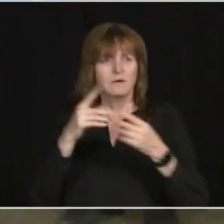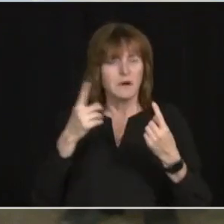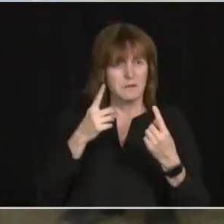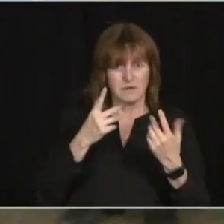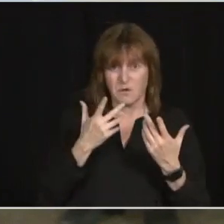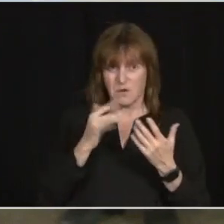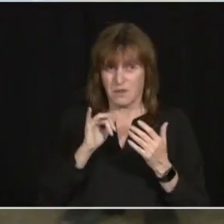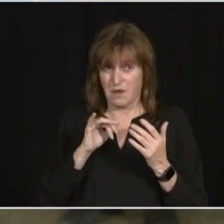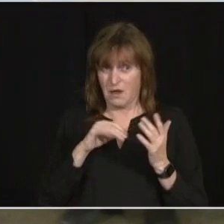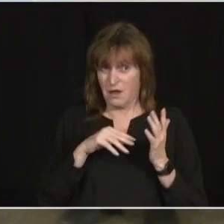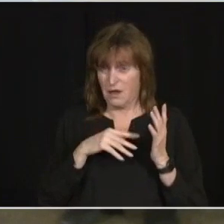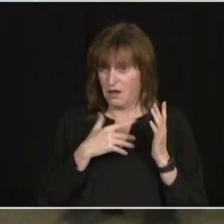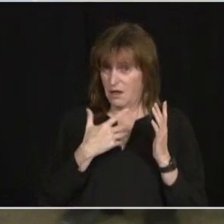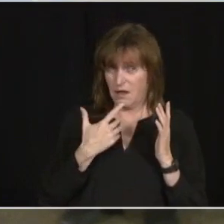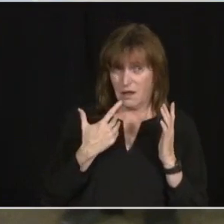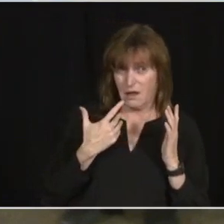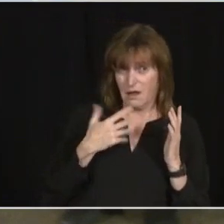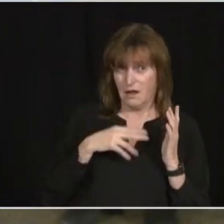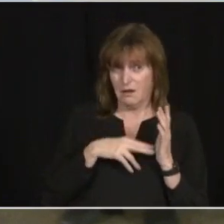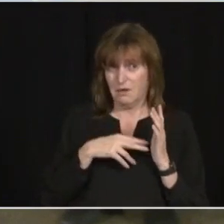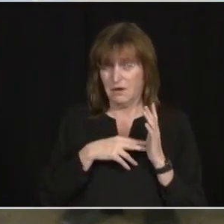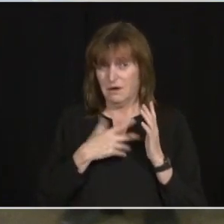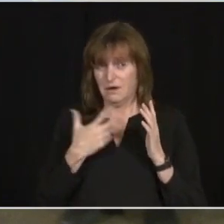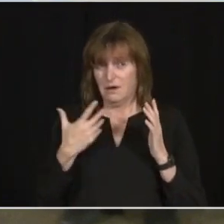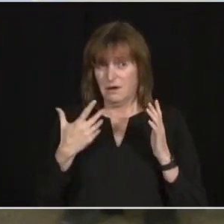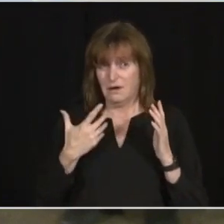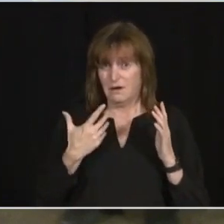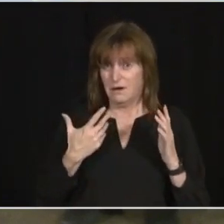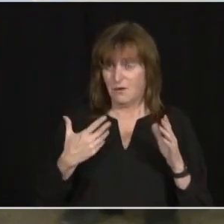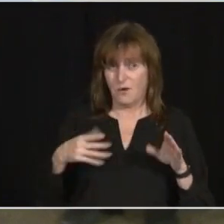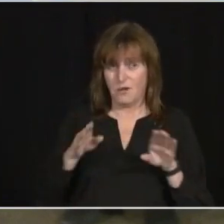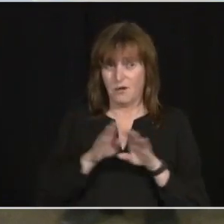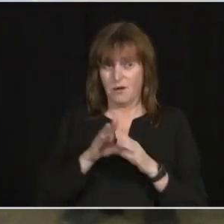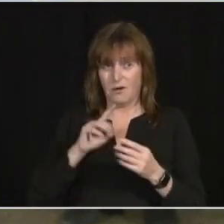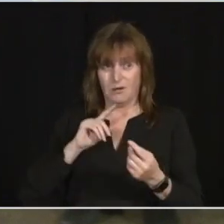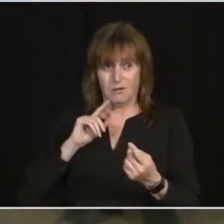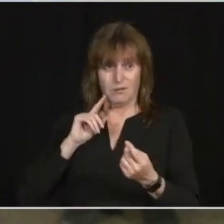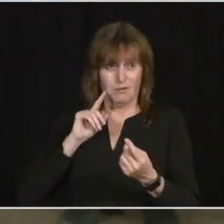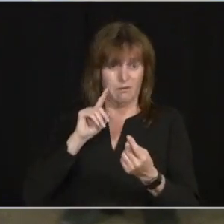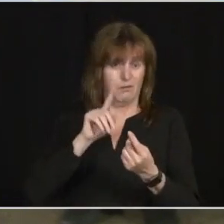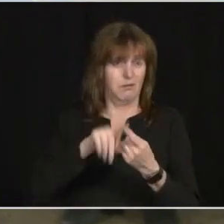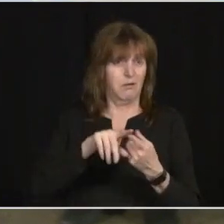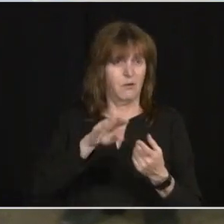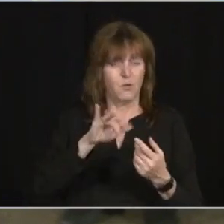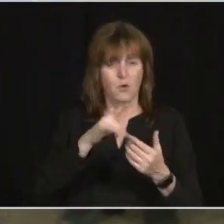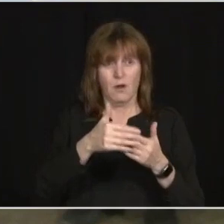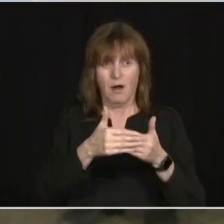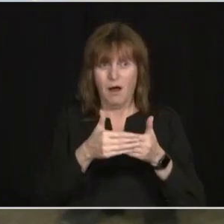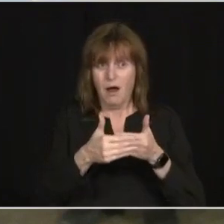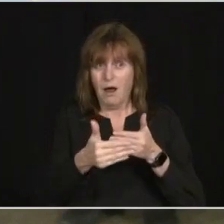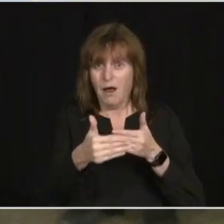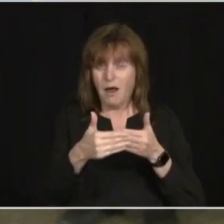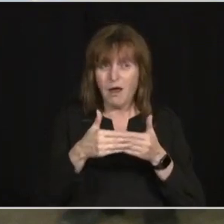in our current state of closure and restriction into July or do you think we might see some of those